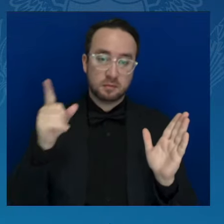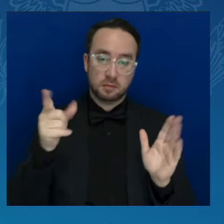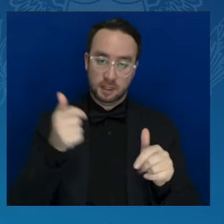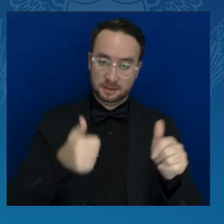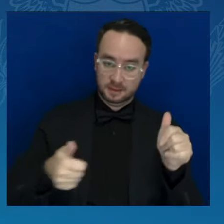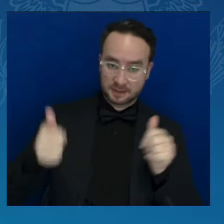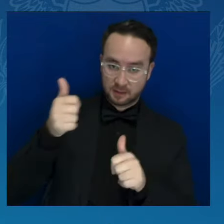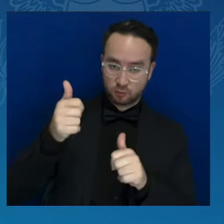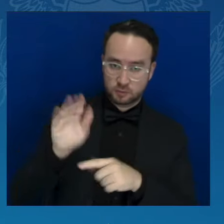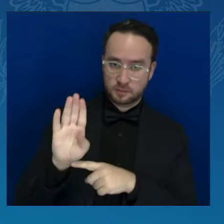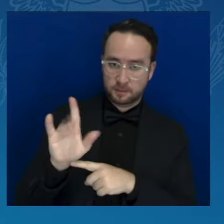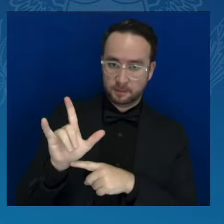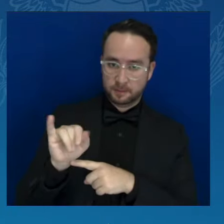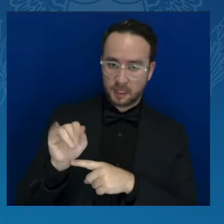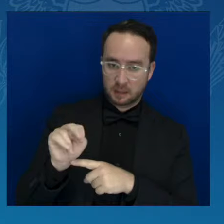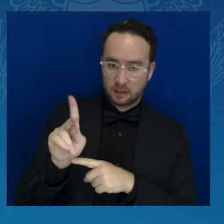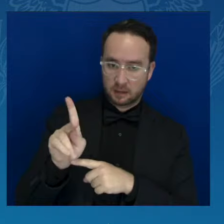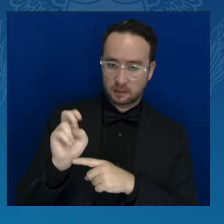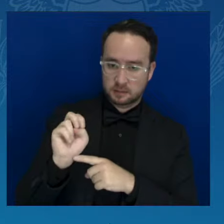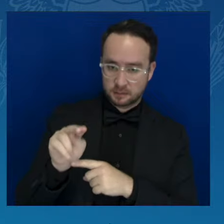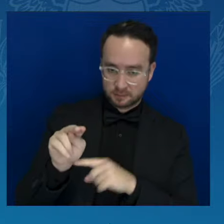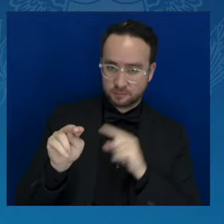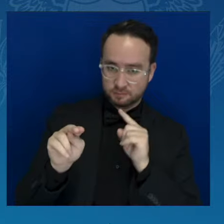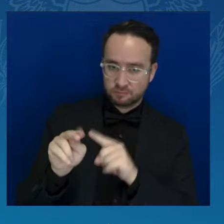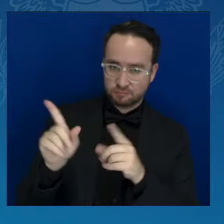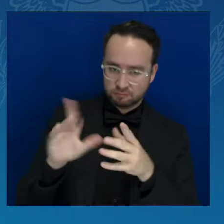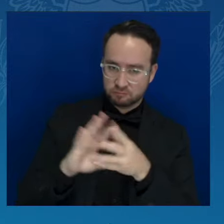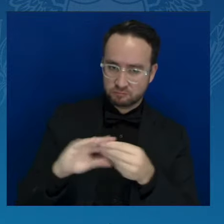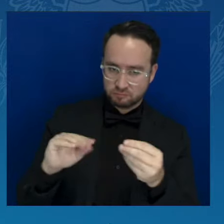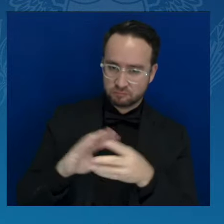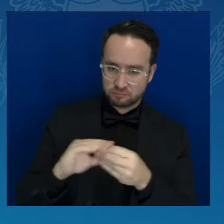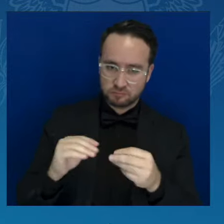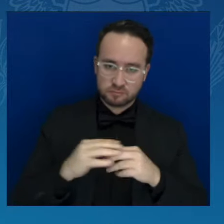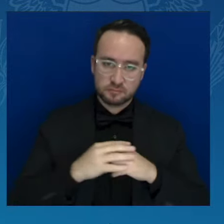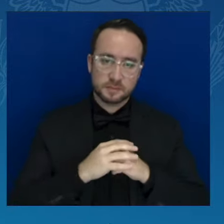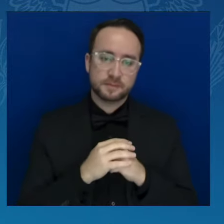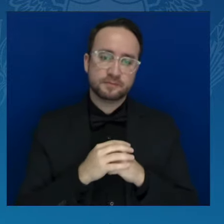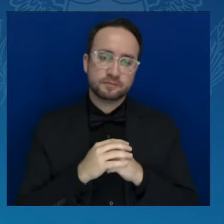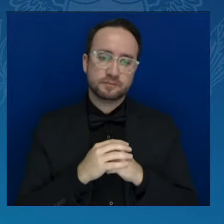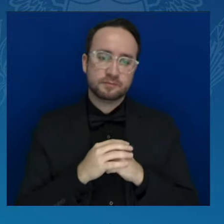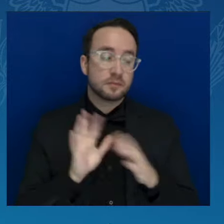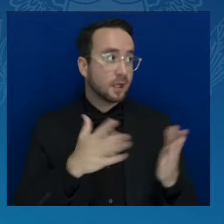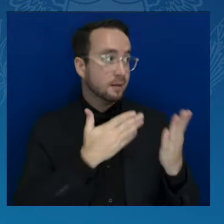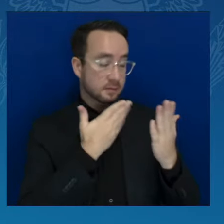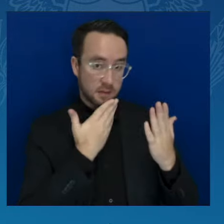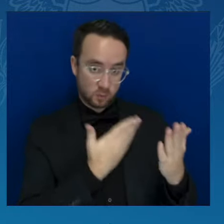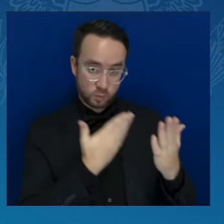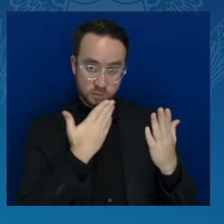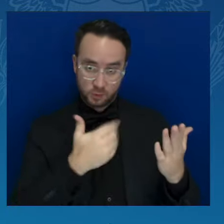as well as in this remarkable and historic space. And I want to start by thanking the Vice President for not just convening us today,